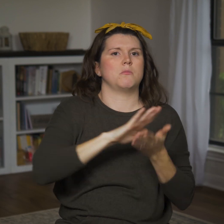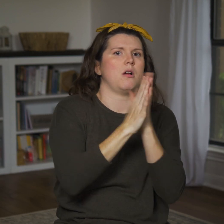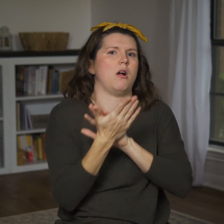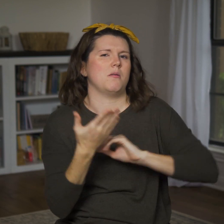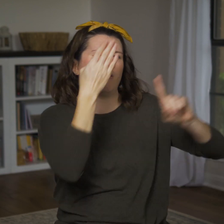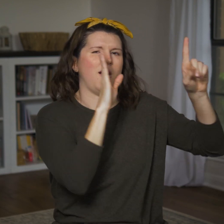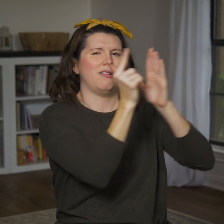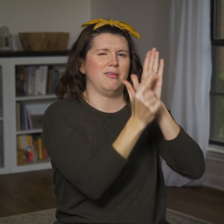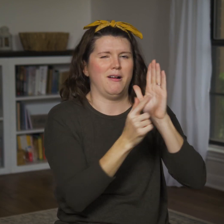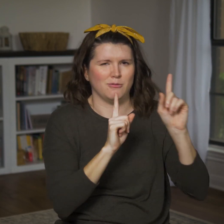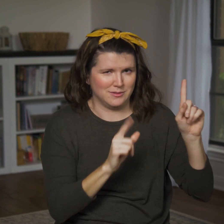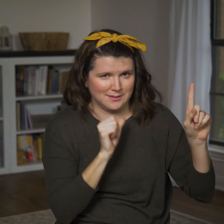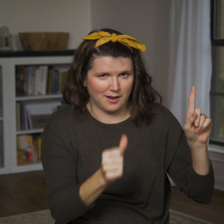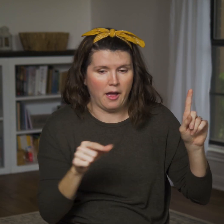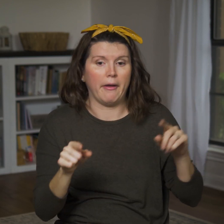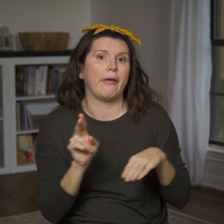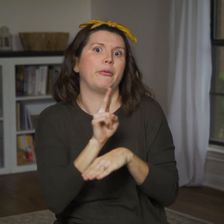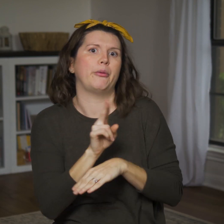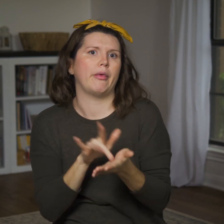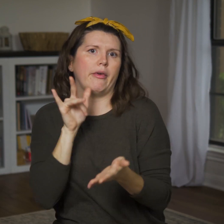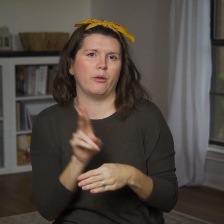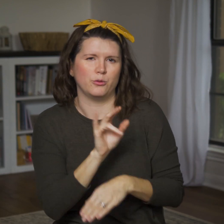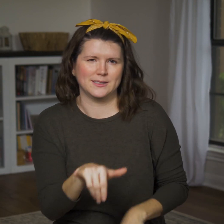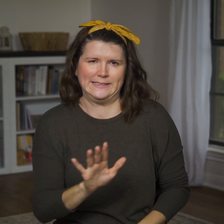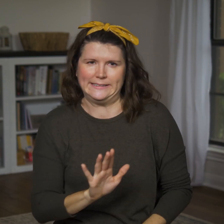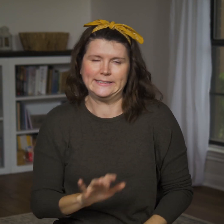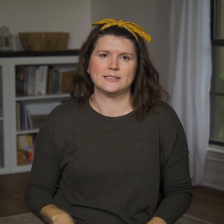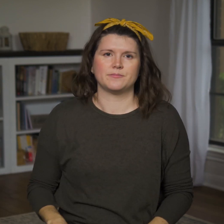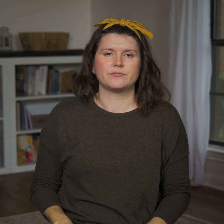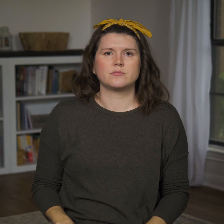like they’re actually part of God’s law.